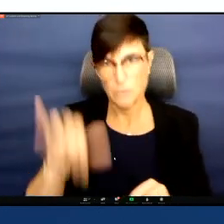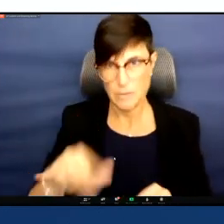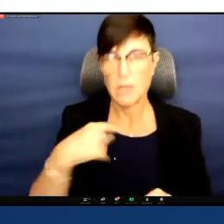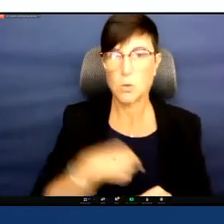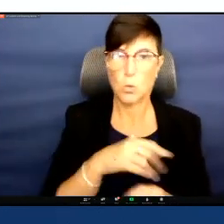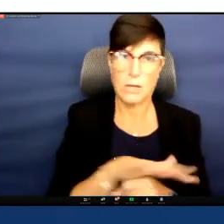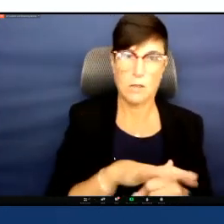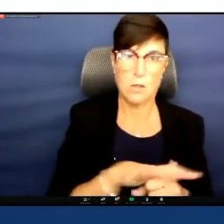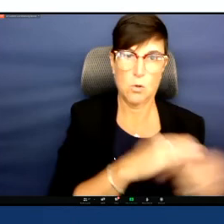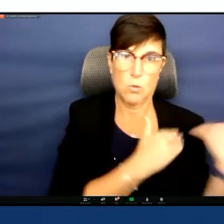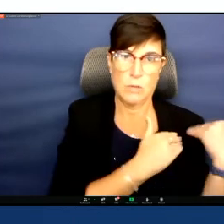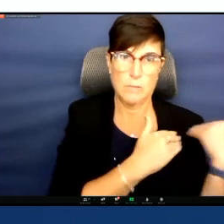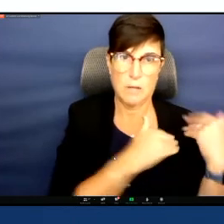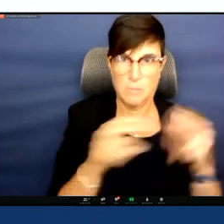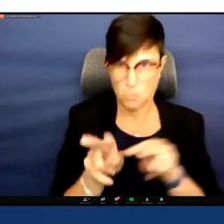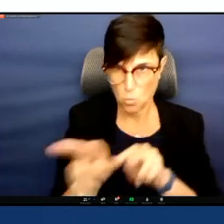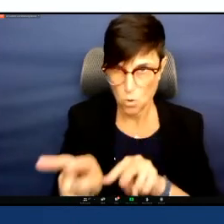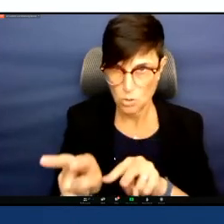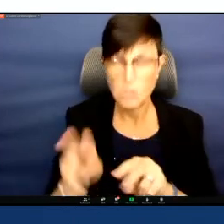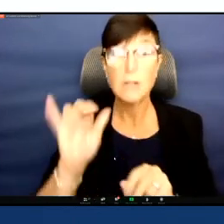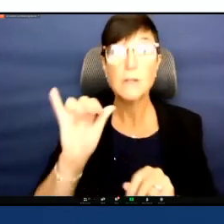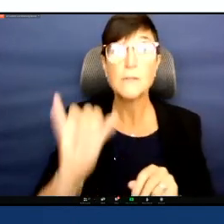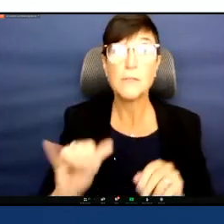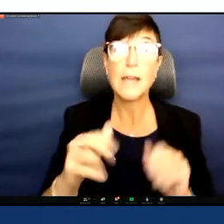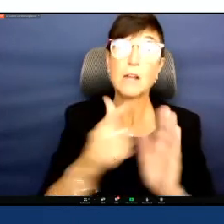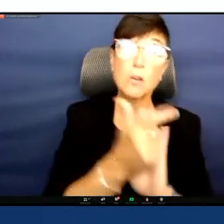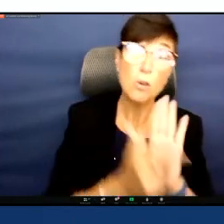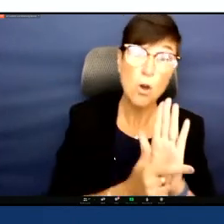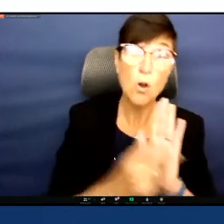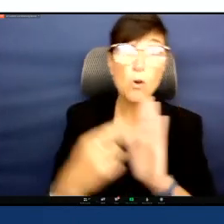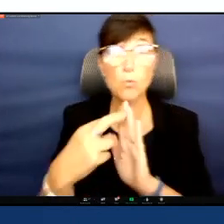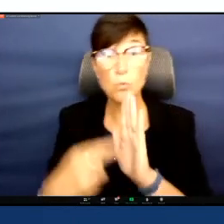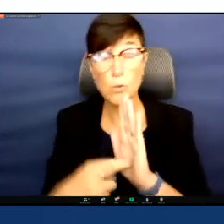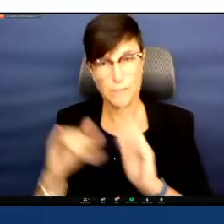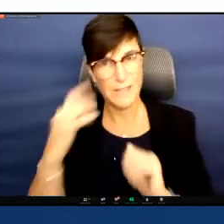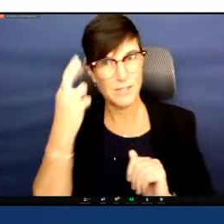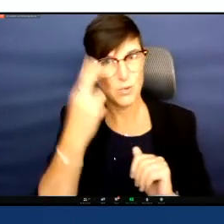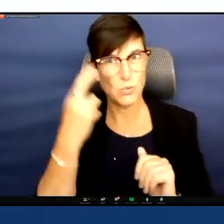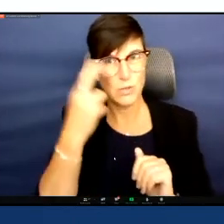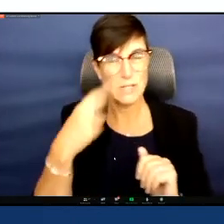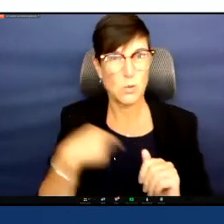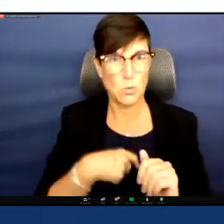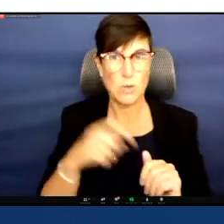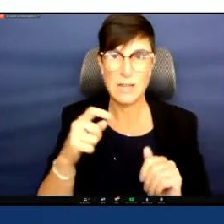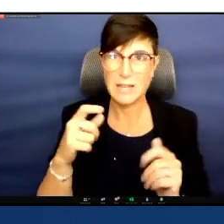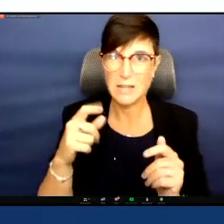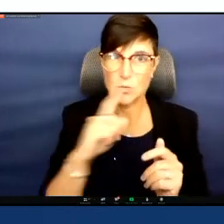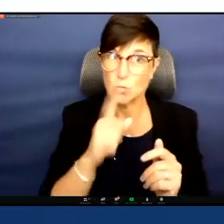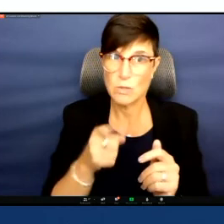These laws and rules are why we really only have discretion in spending a relatively small amount of local resources,